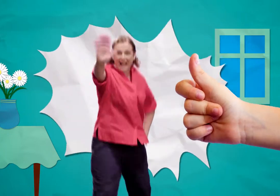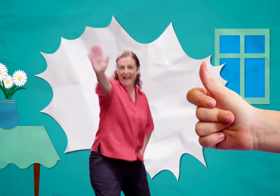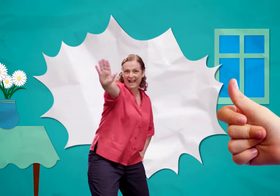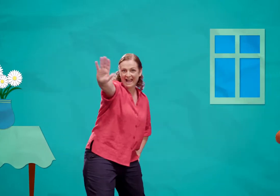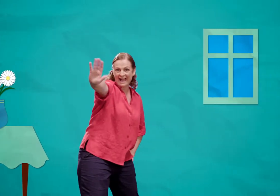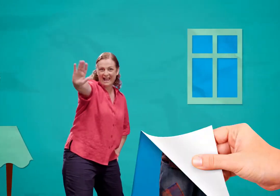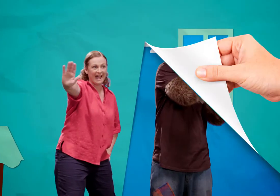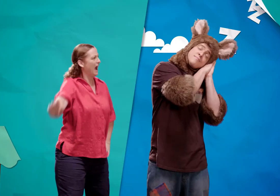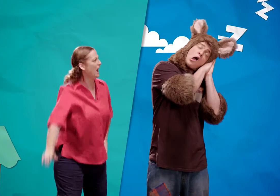Hello!